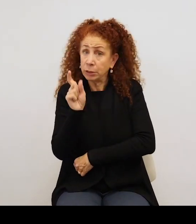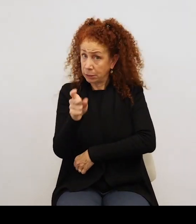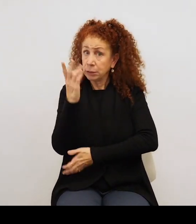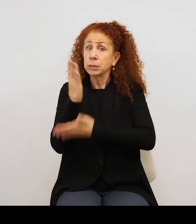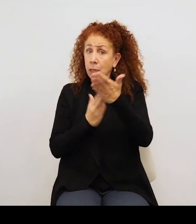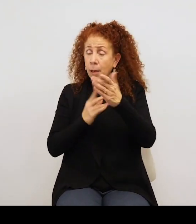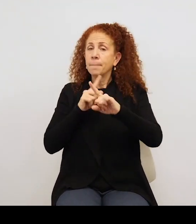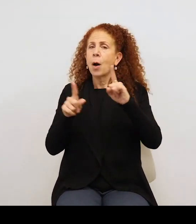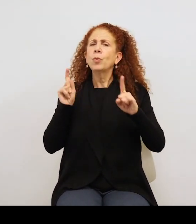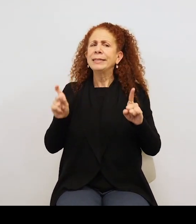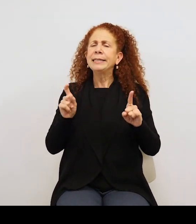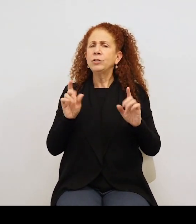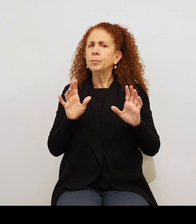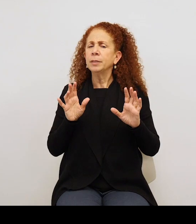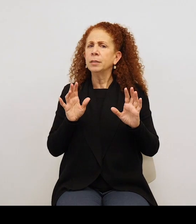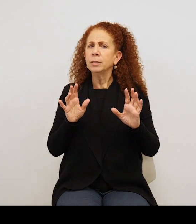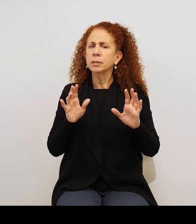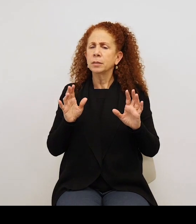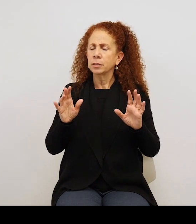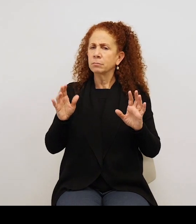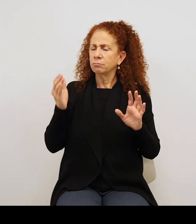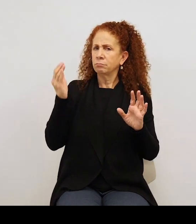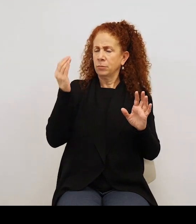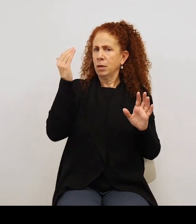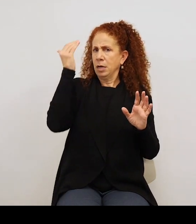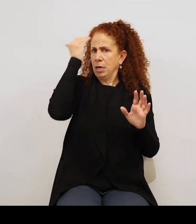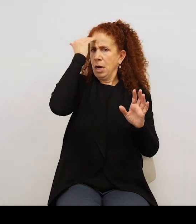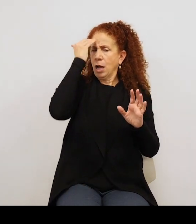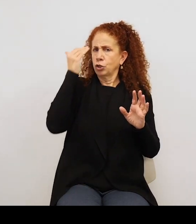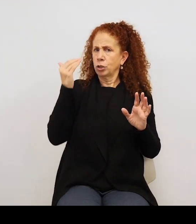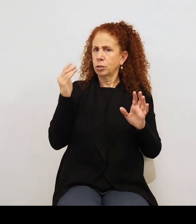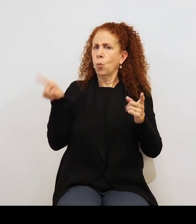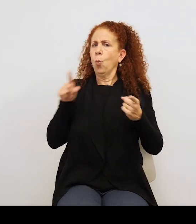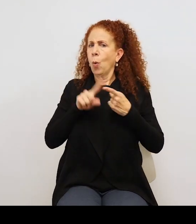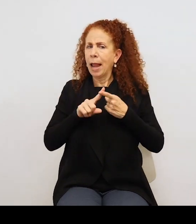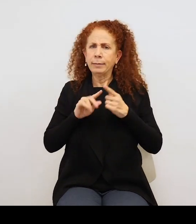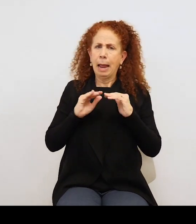But we do need to be conscious how and when we do it.